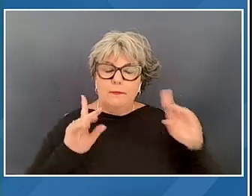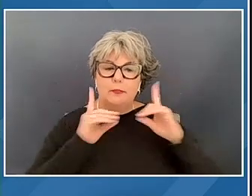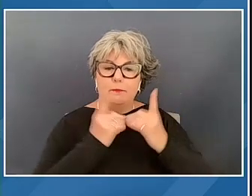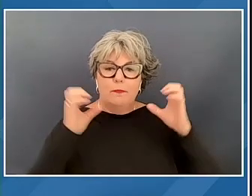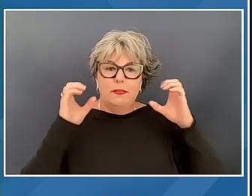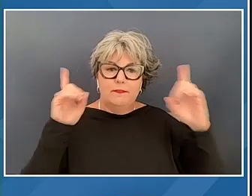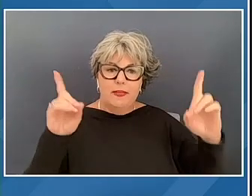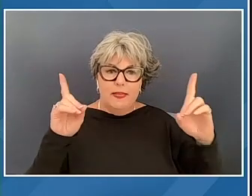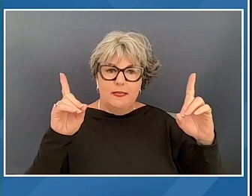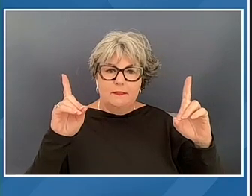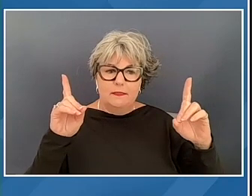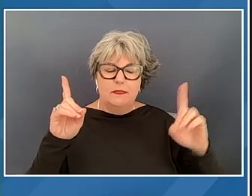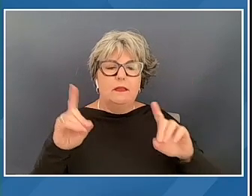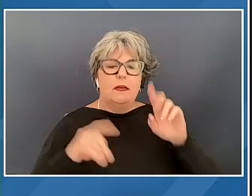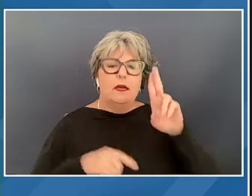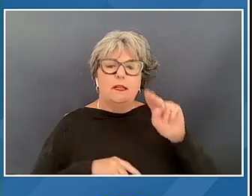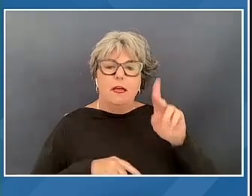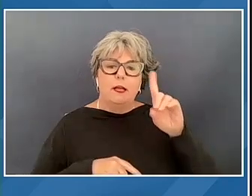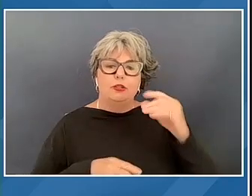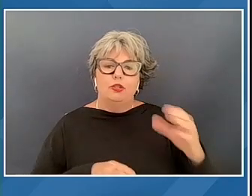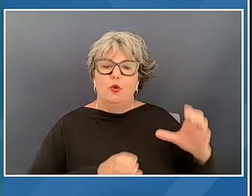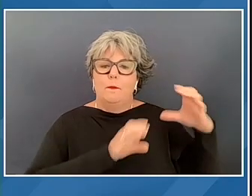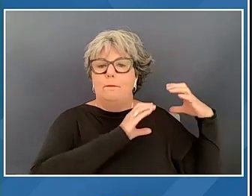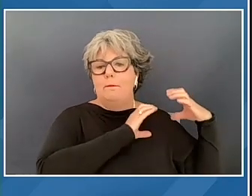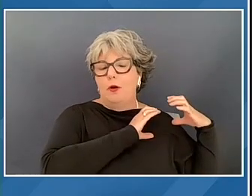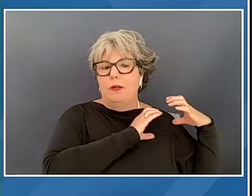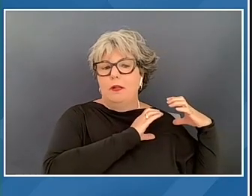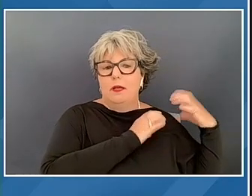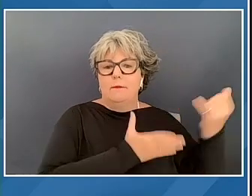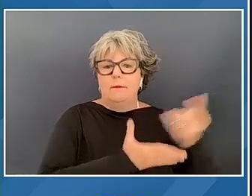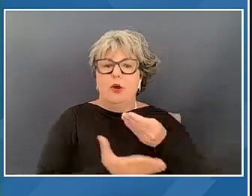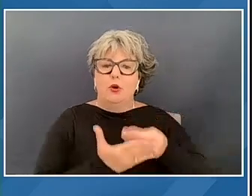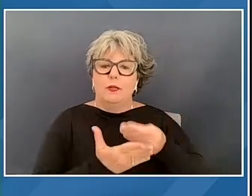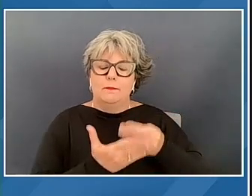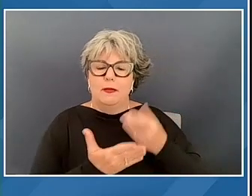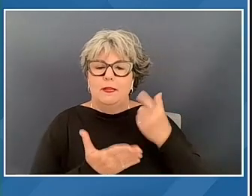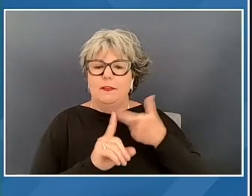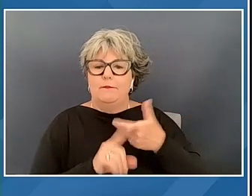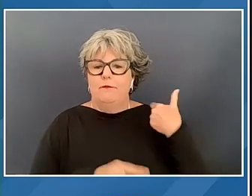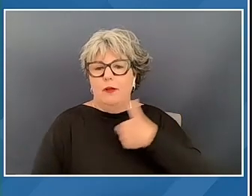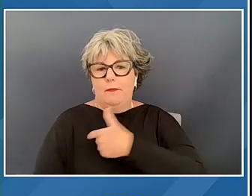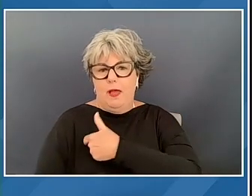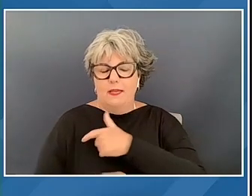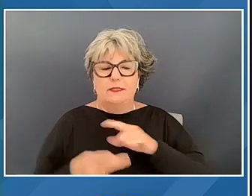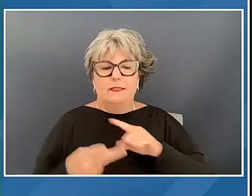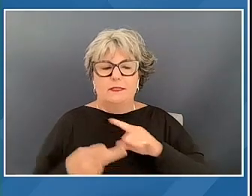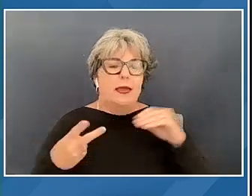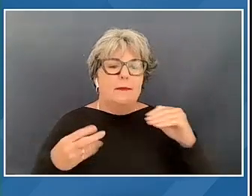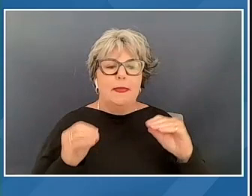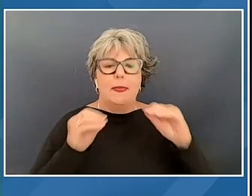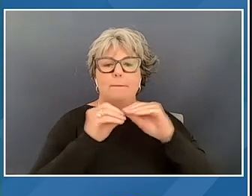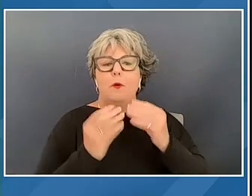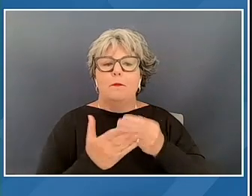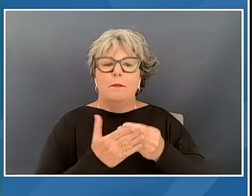undue burden on us by making money off of us and making more money off of us each